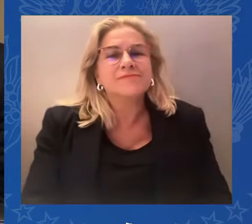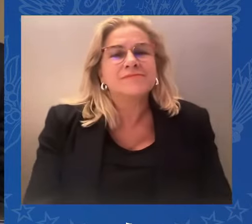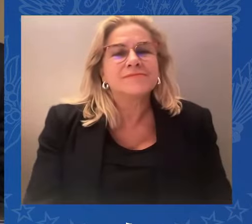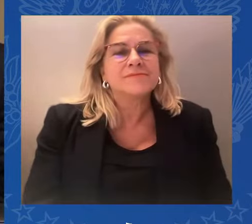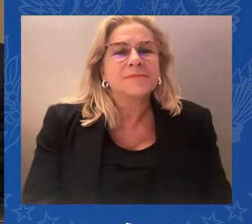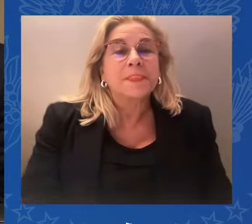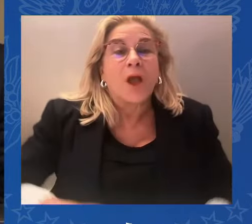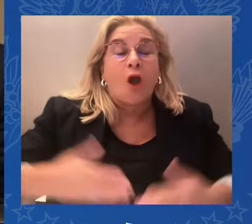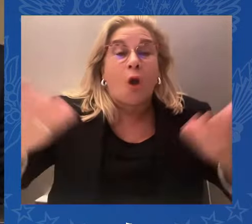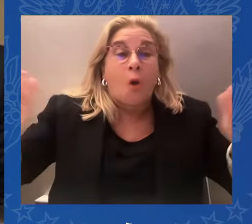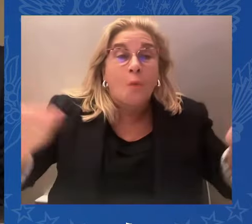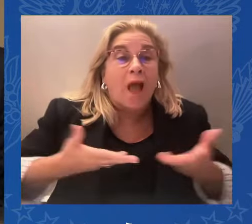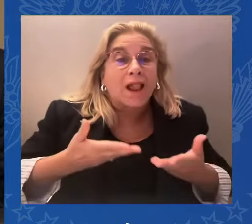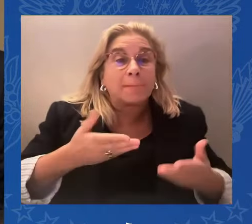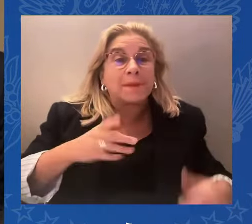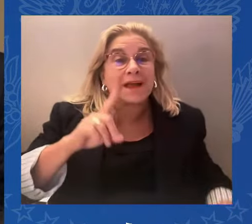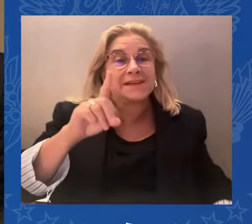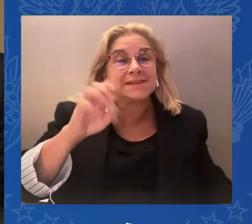And welcome to the border of Wilmington, Delaware.